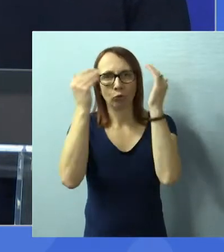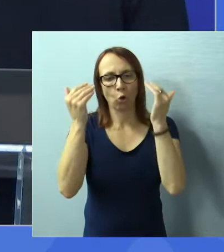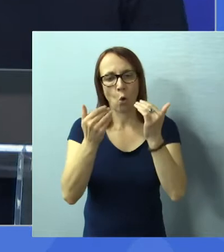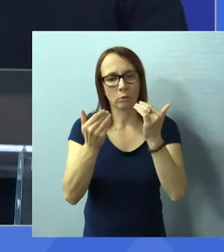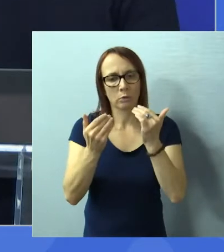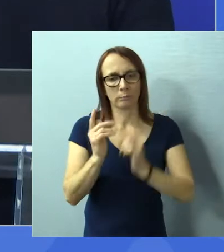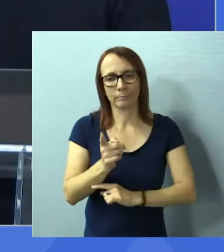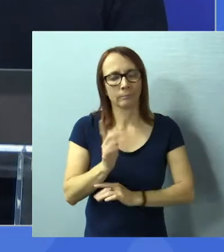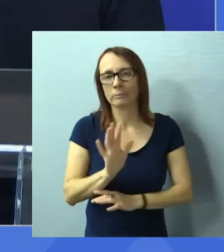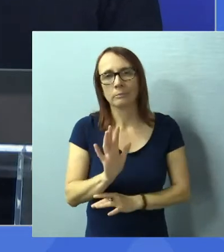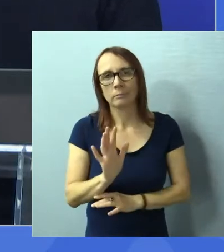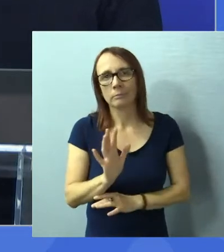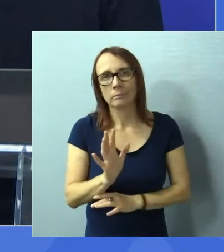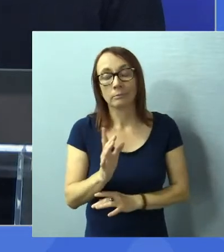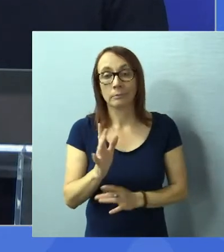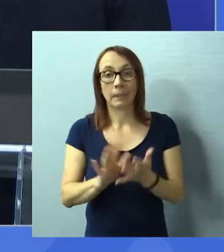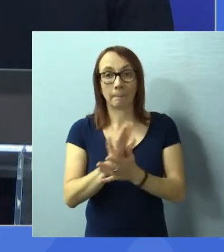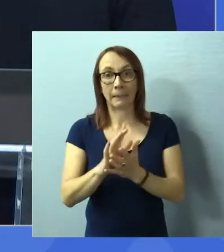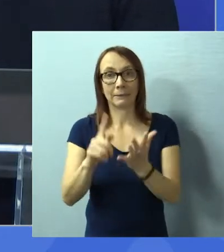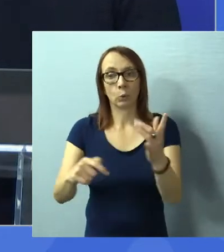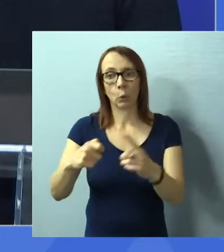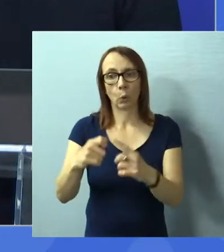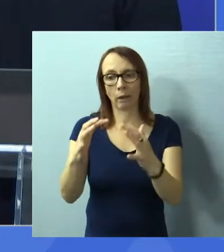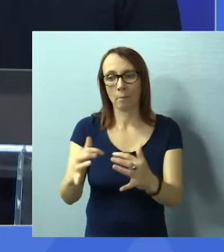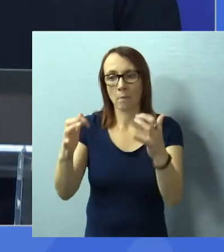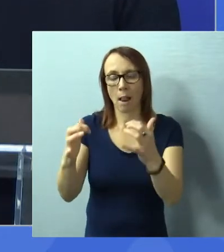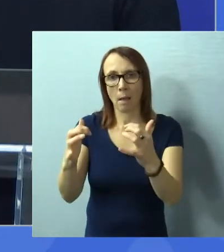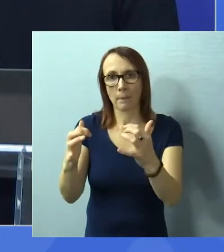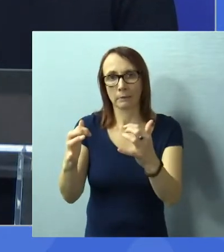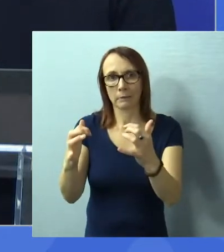Parliament does legislate and devolved areas the Supreme Court has said that